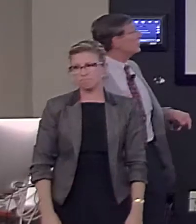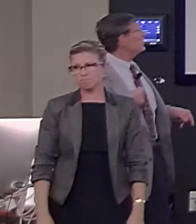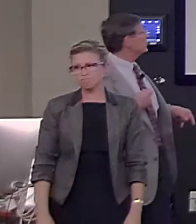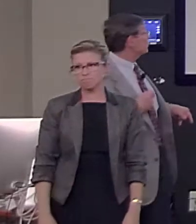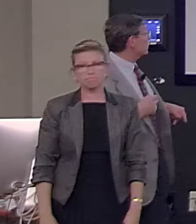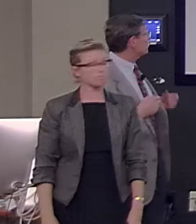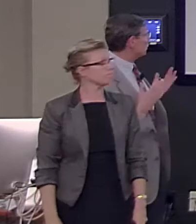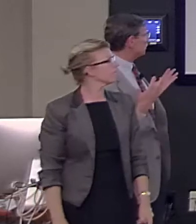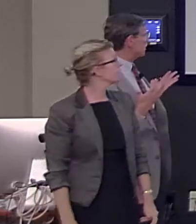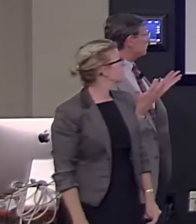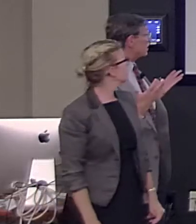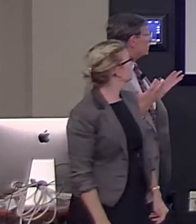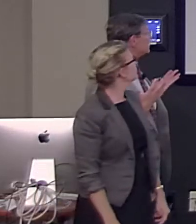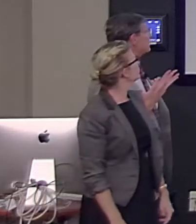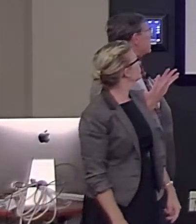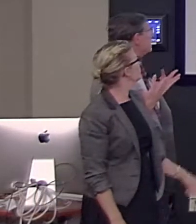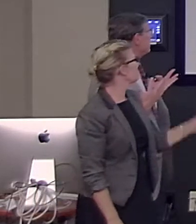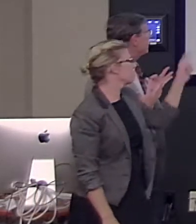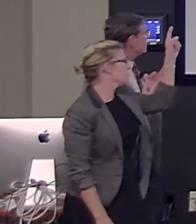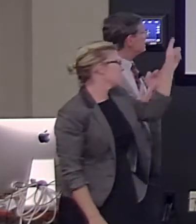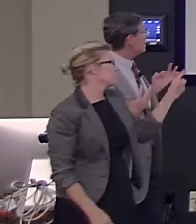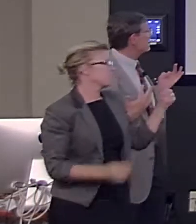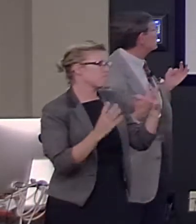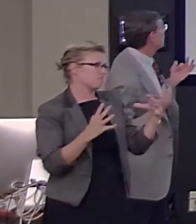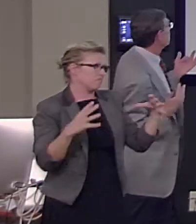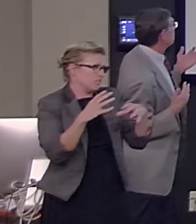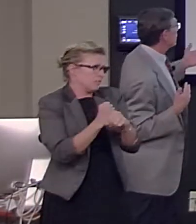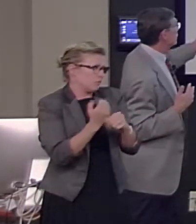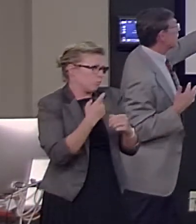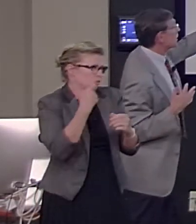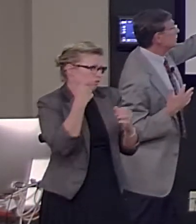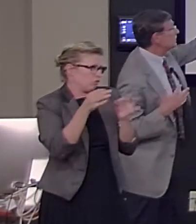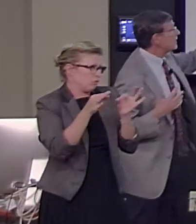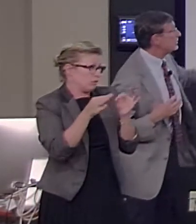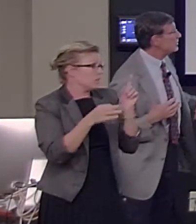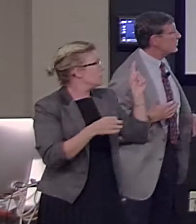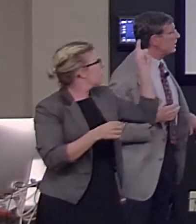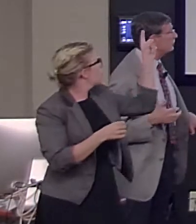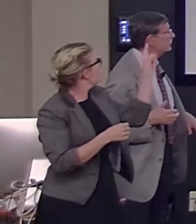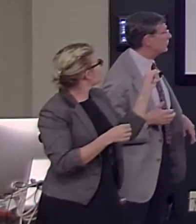So this sort of just summarizes that. And says that remarkably ten years after